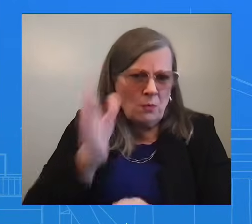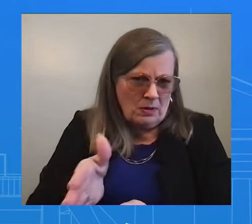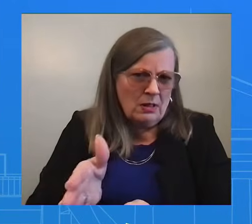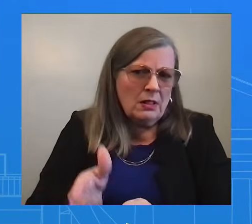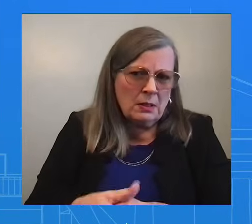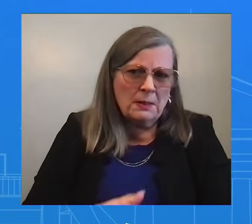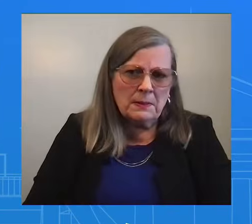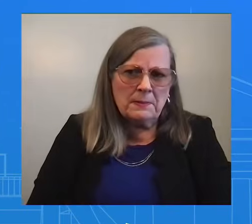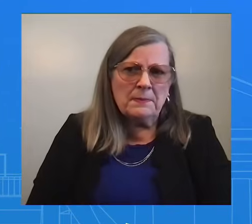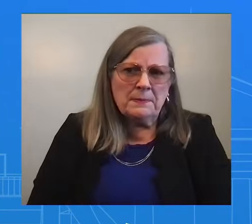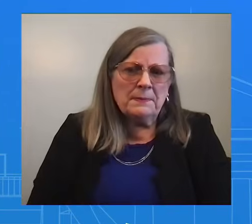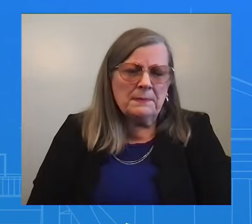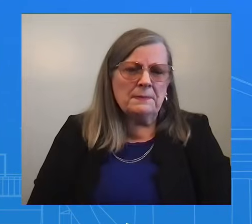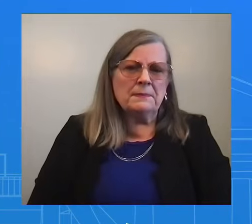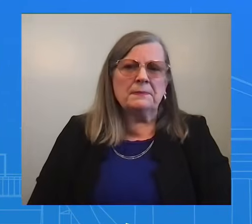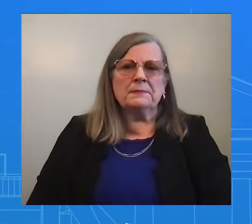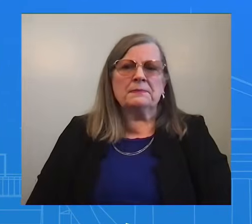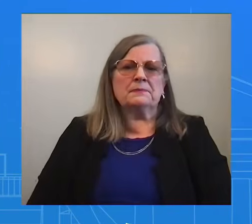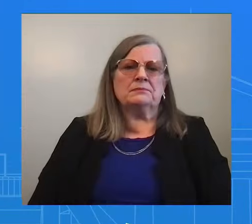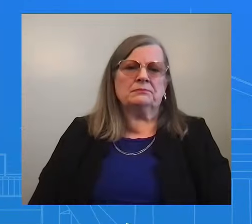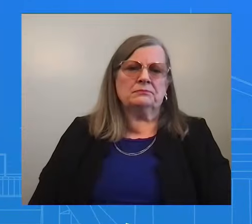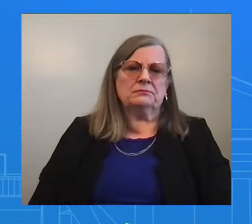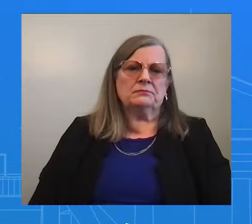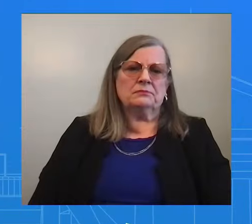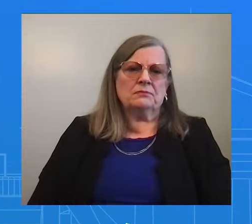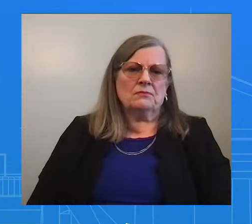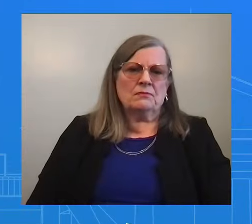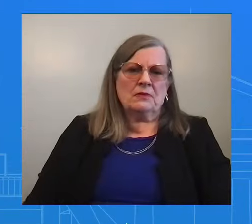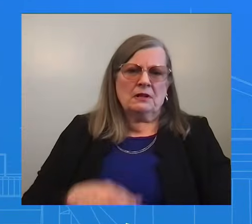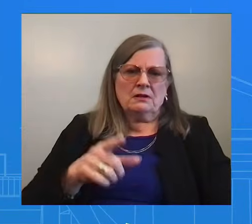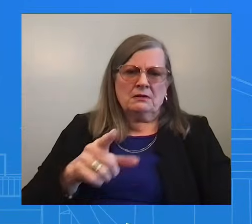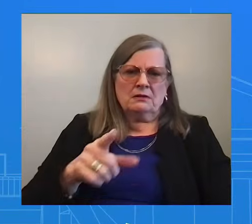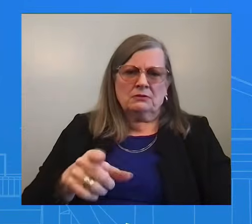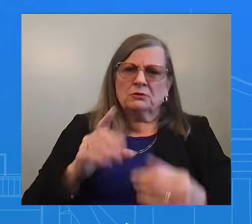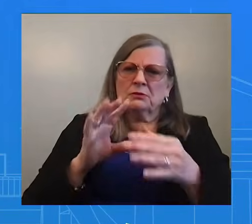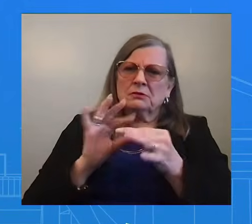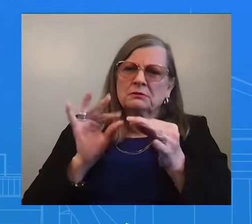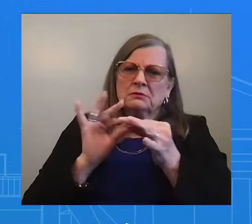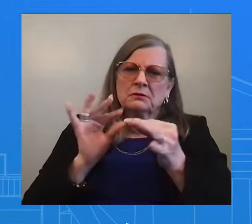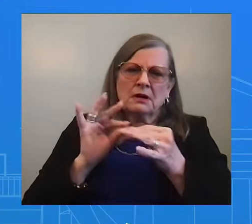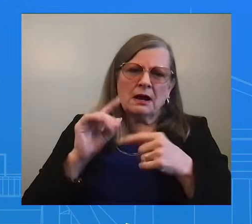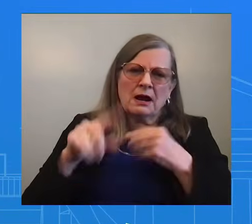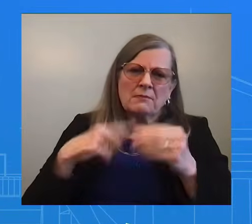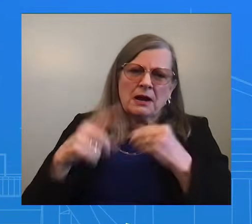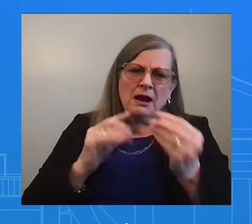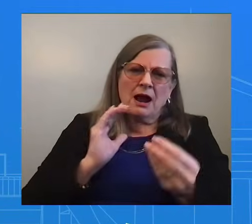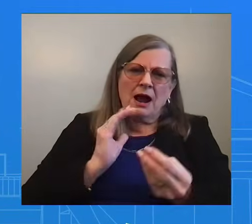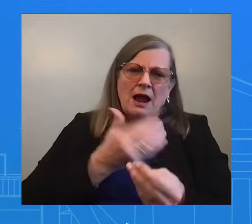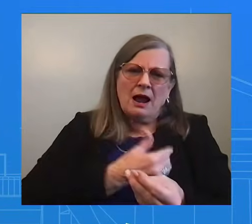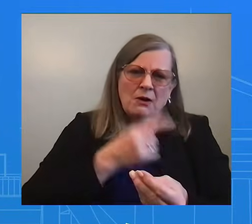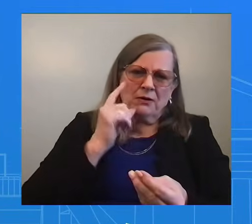You talked about a supplemental -- the supplemental request to Congress for more funding when it comes to the border. But we also hear all the time from Republicans